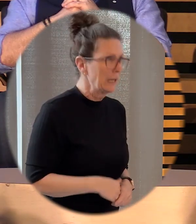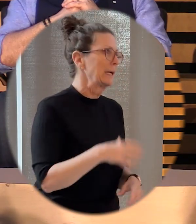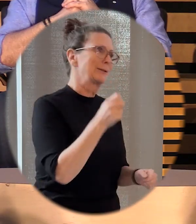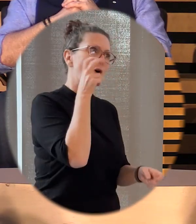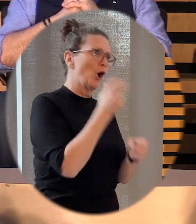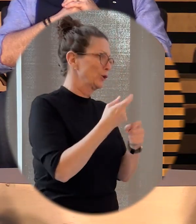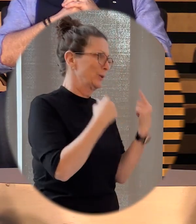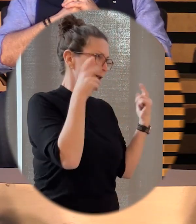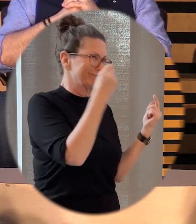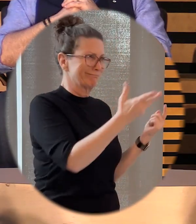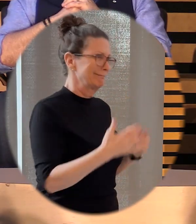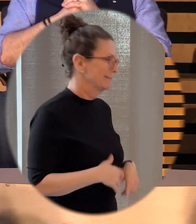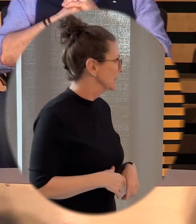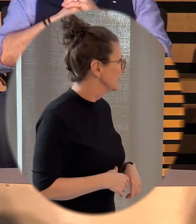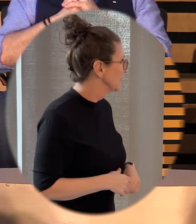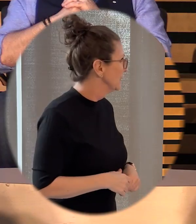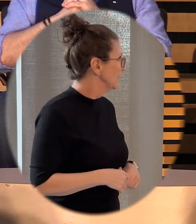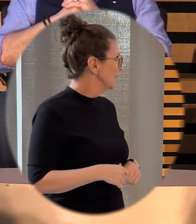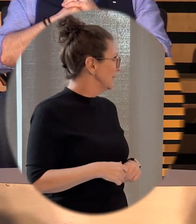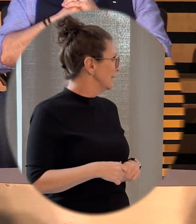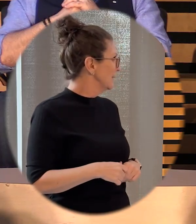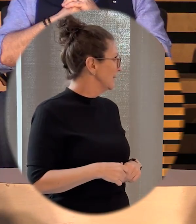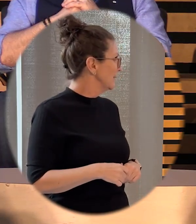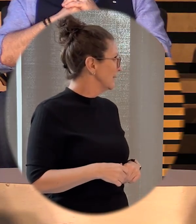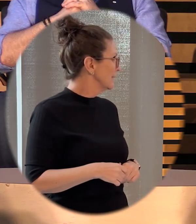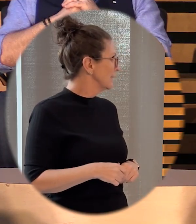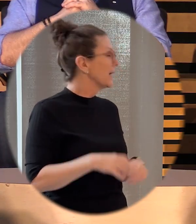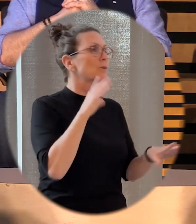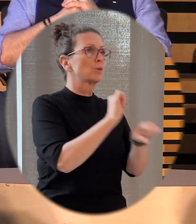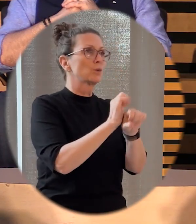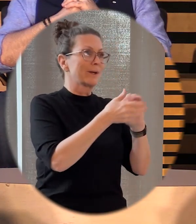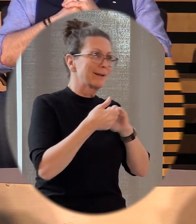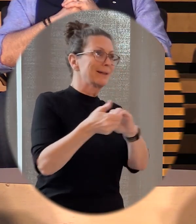across people brings people from across Canada uh to collaborate and learn on indigenous disability